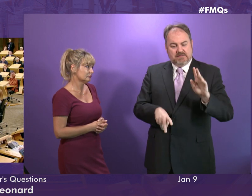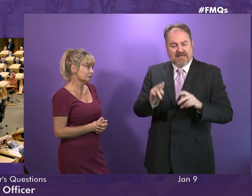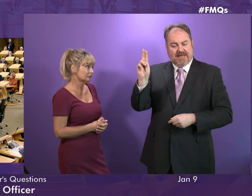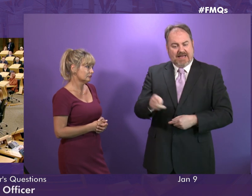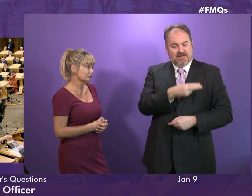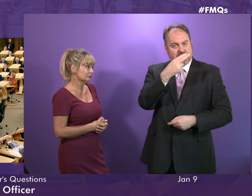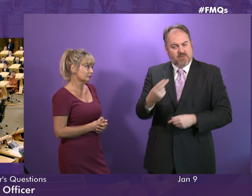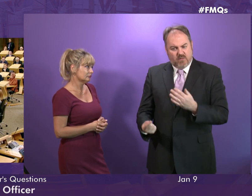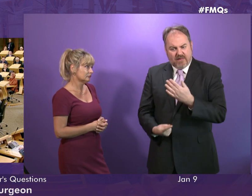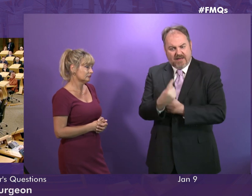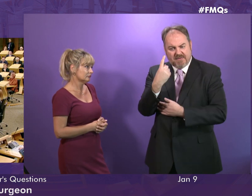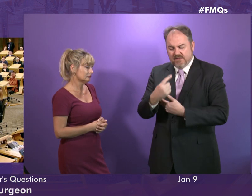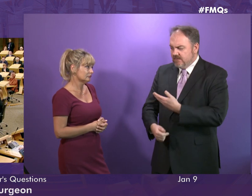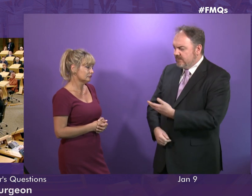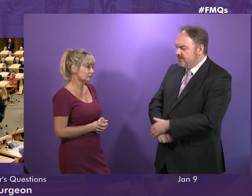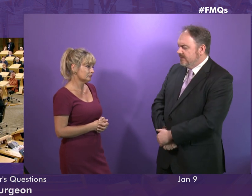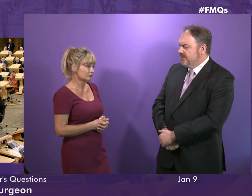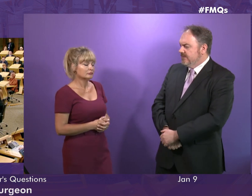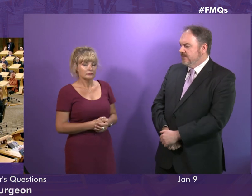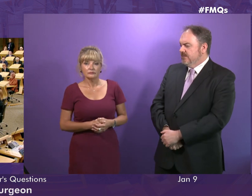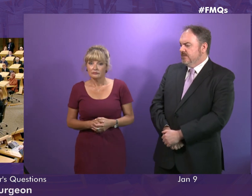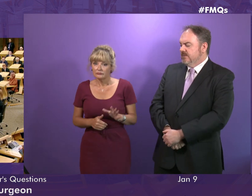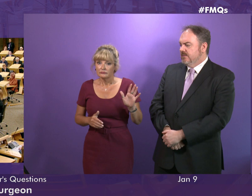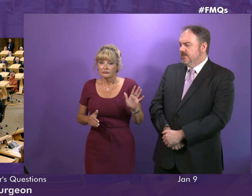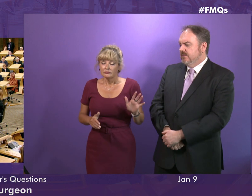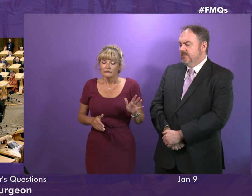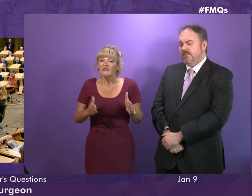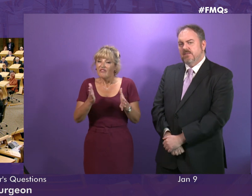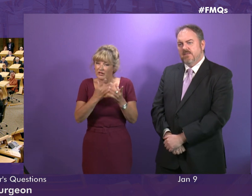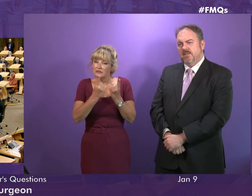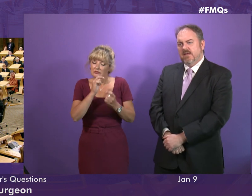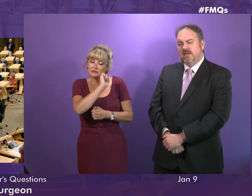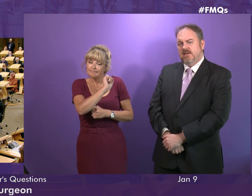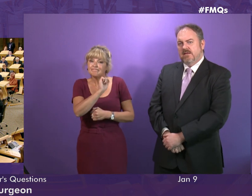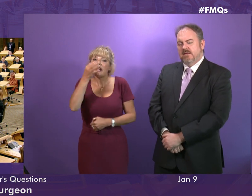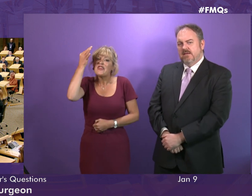The First Minister (Nicola Sturgeon): It is the council’s responsibility to take